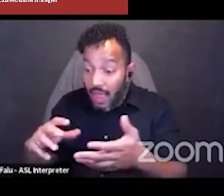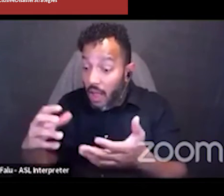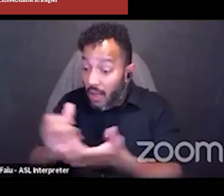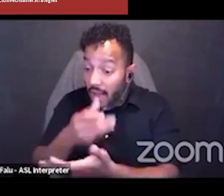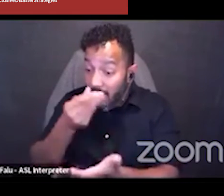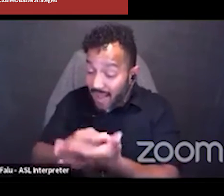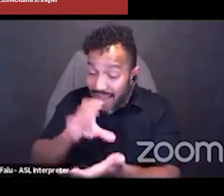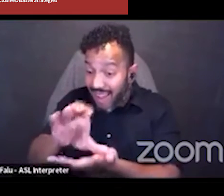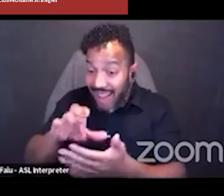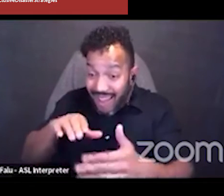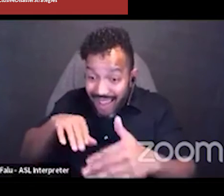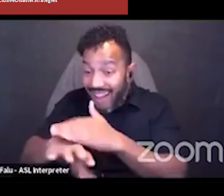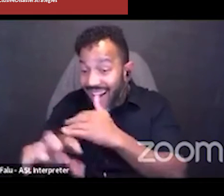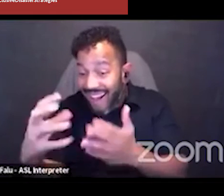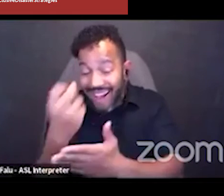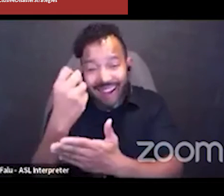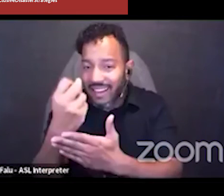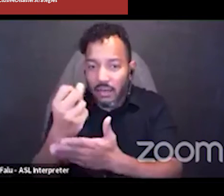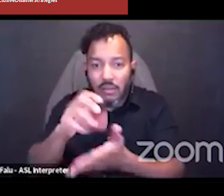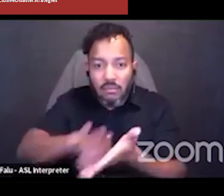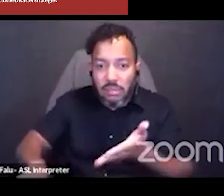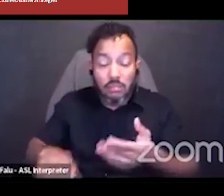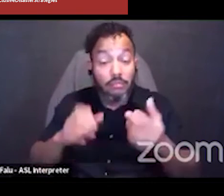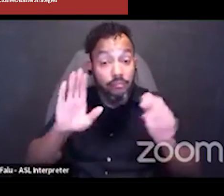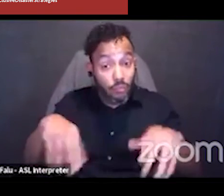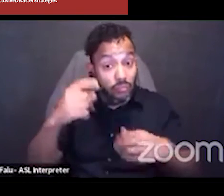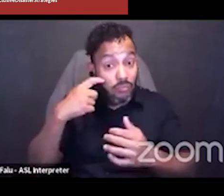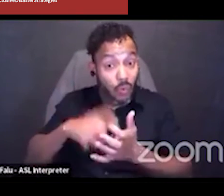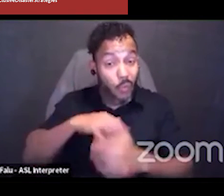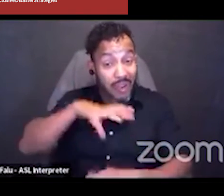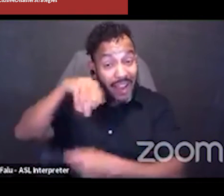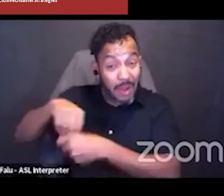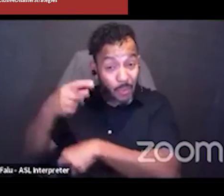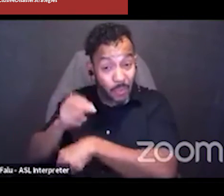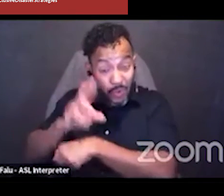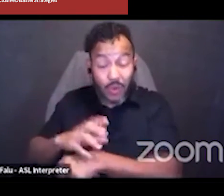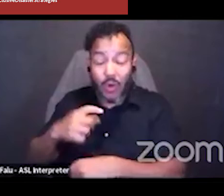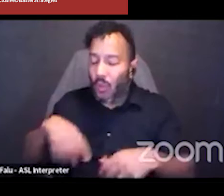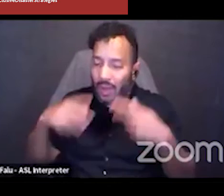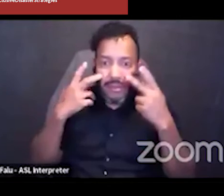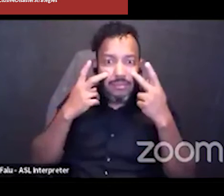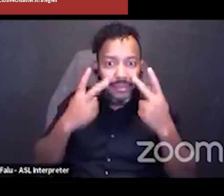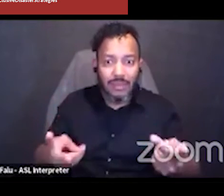Many times while we were in Puerto Rico we helped and saw this centers for independent living.